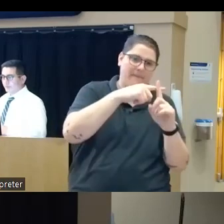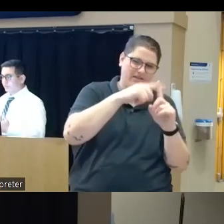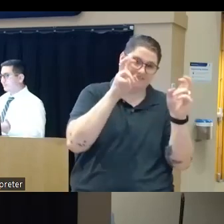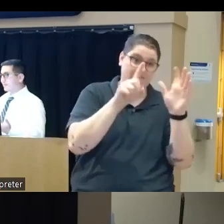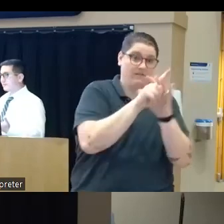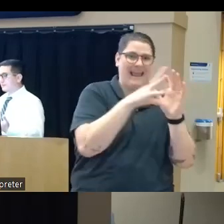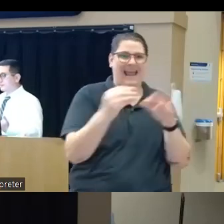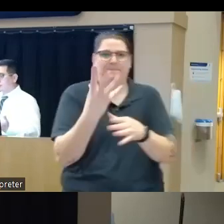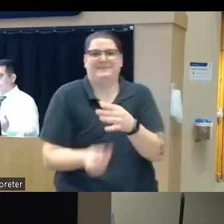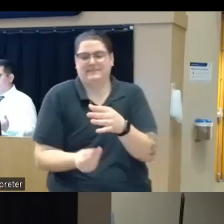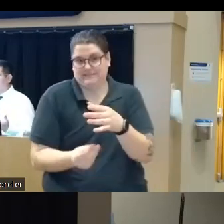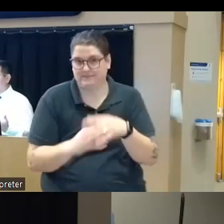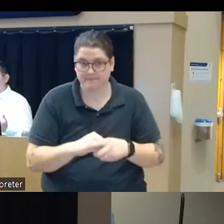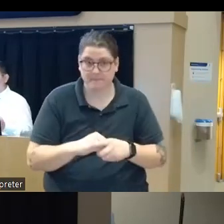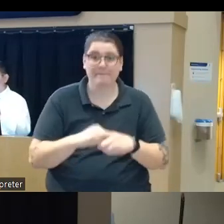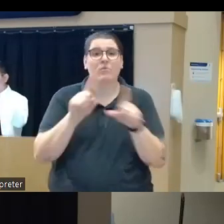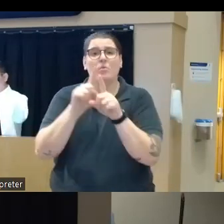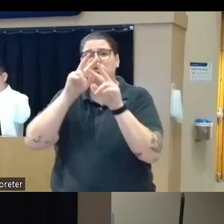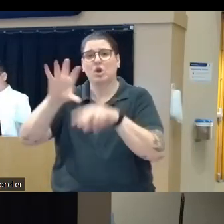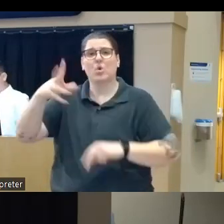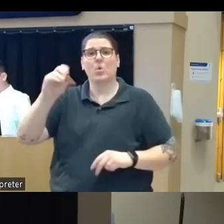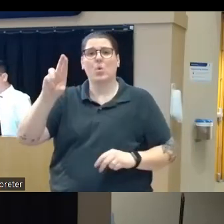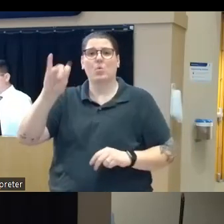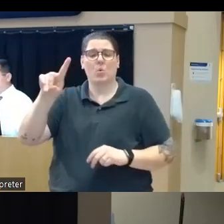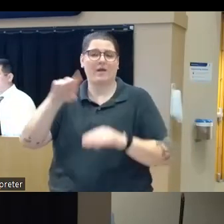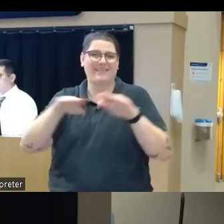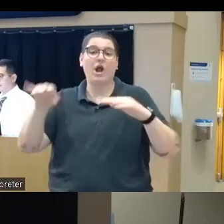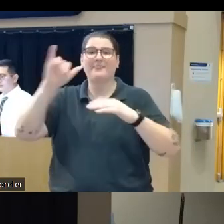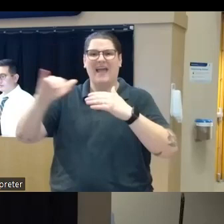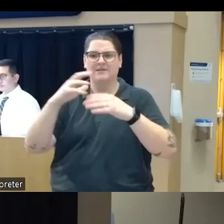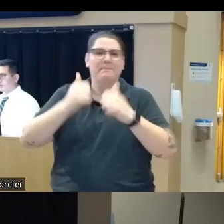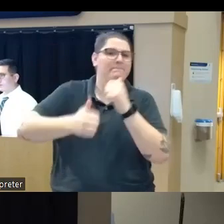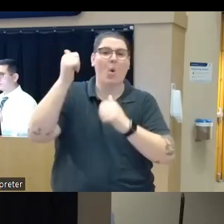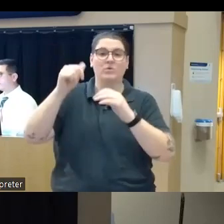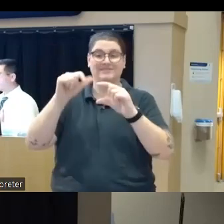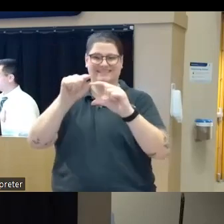we also looked at the choroid layer so that was that outermost layer as well that's